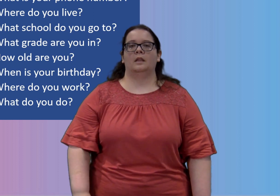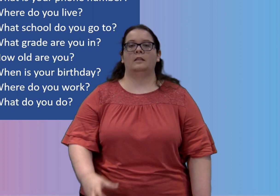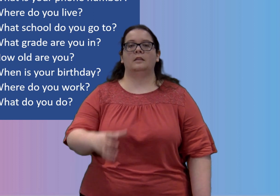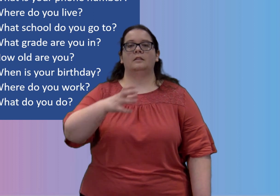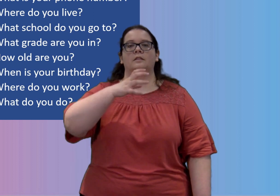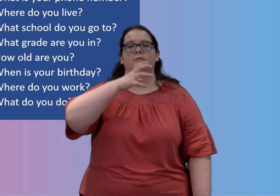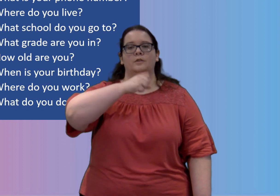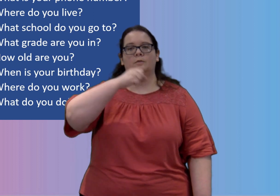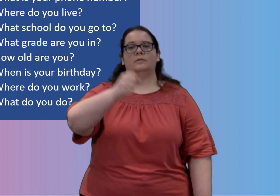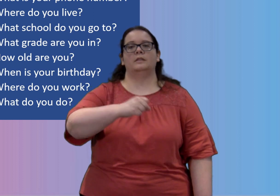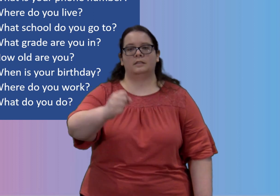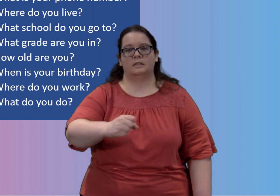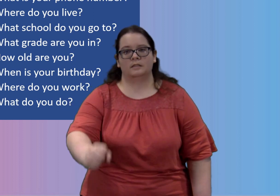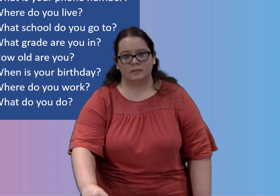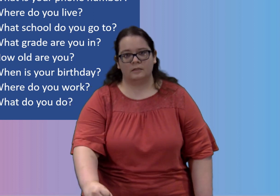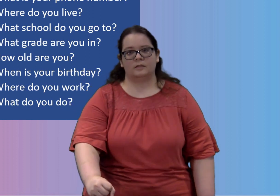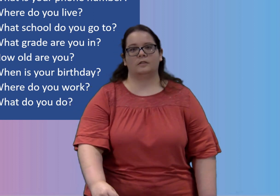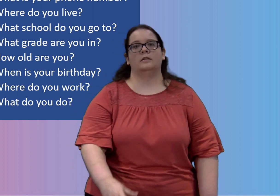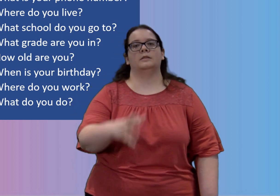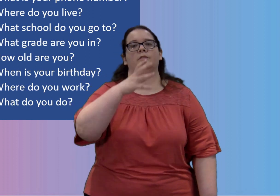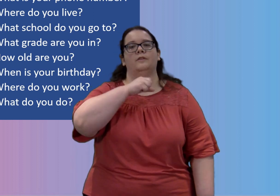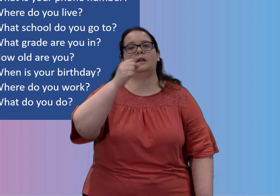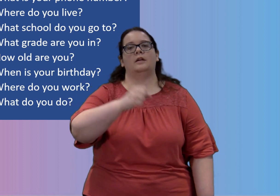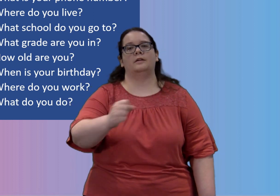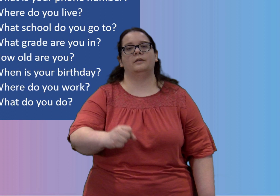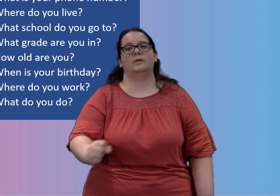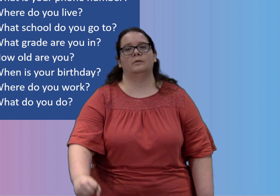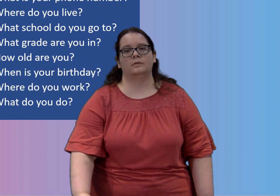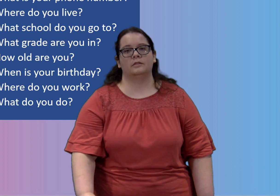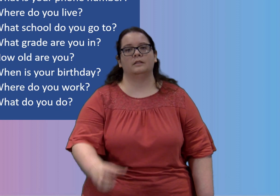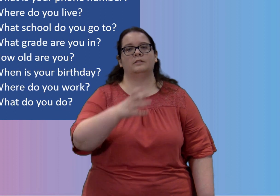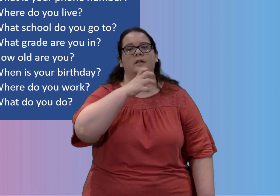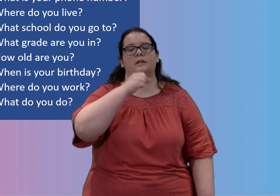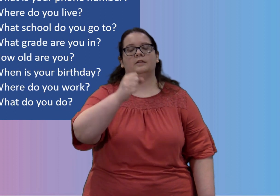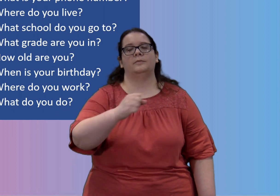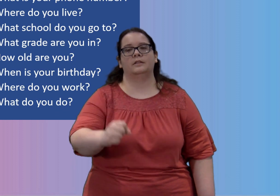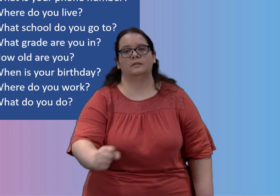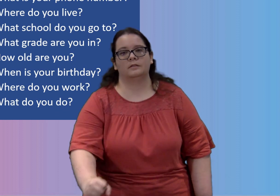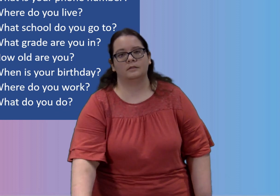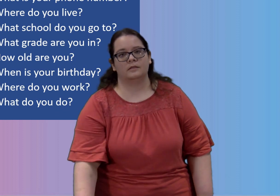And then if you do this, you're calling someone very old, like you're tugging on a beard and